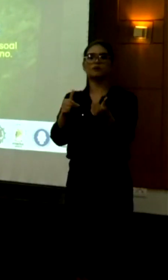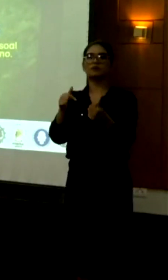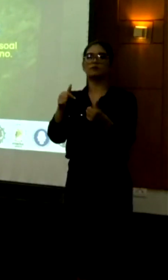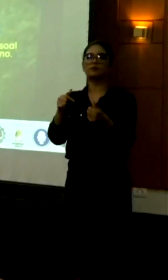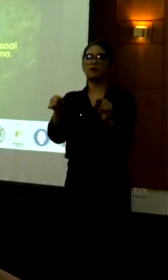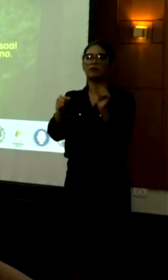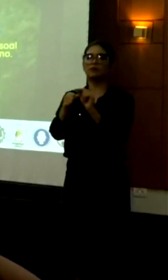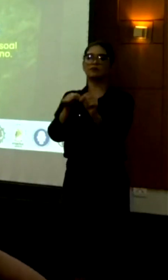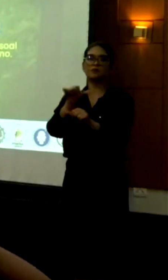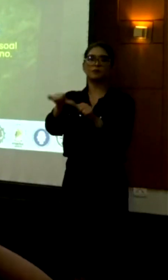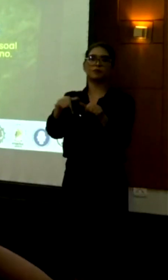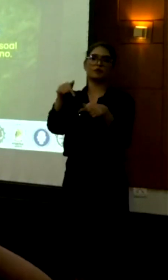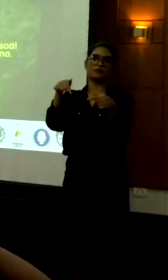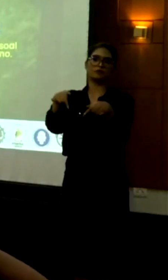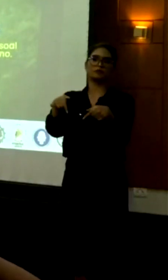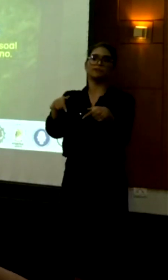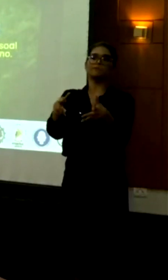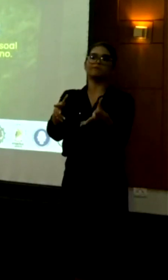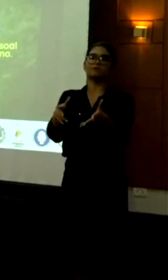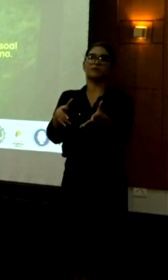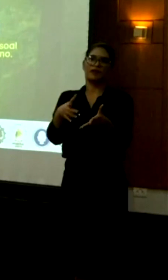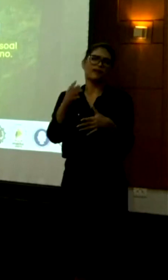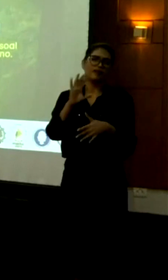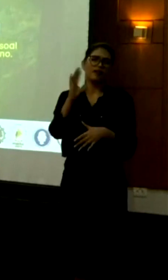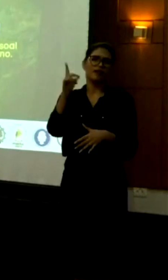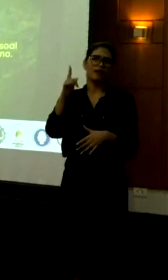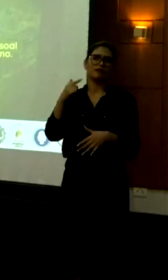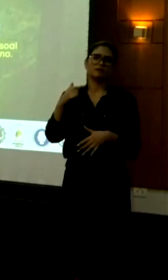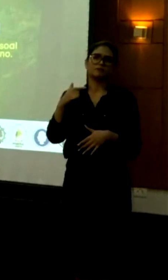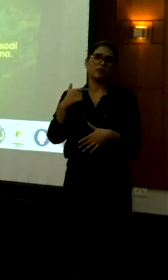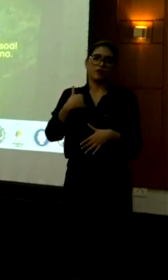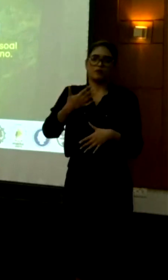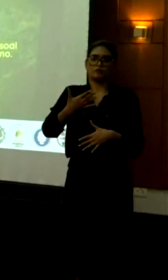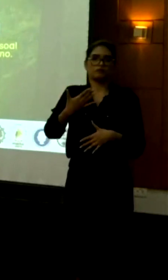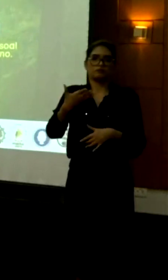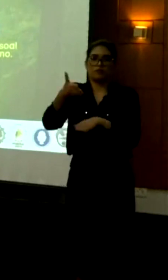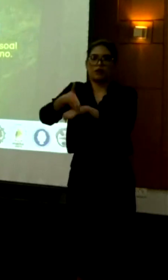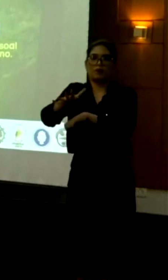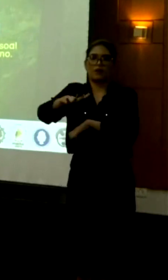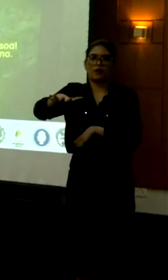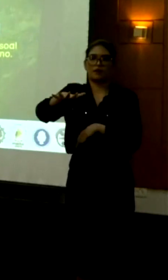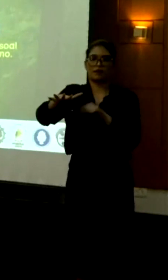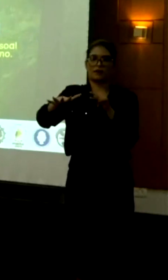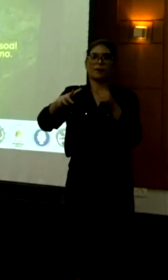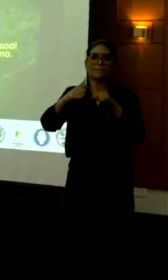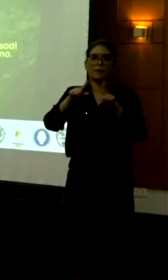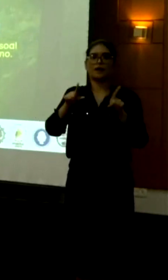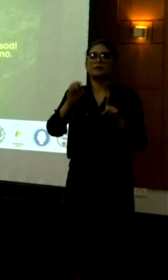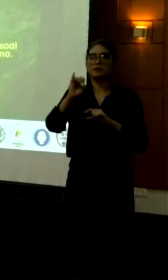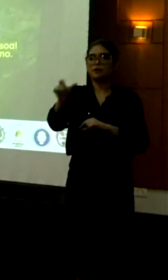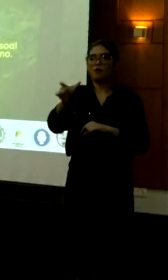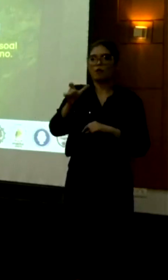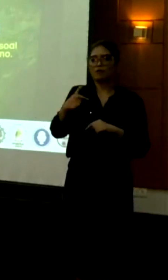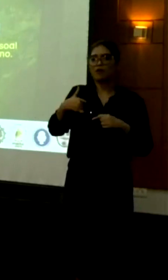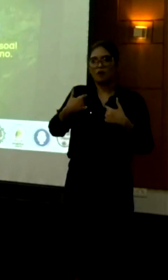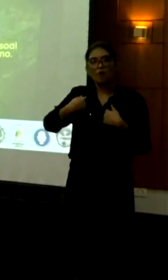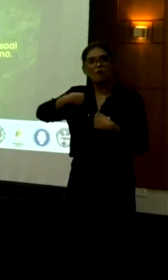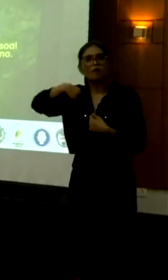we have evolved a lot, I'm not much in this area, I have, I'm very willing to discuss, show,